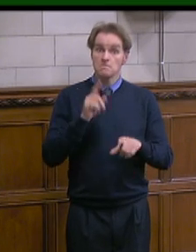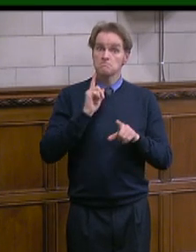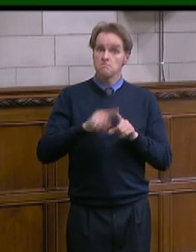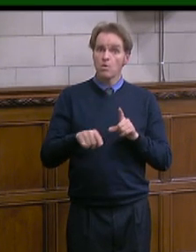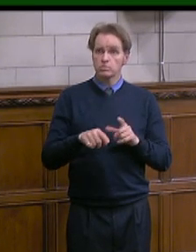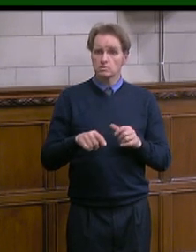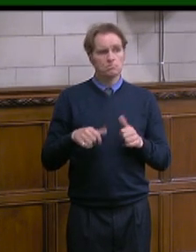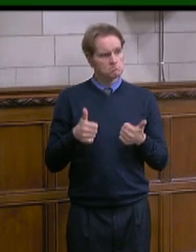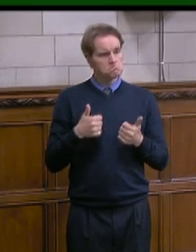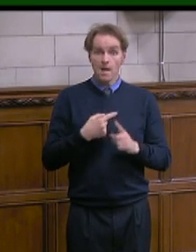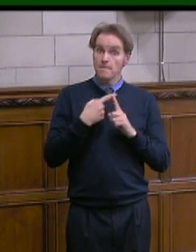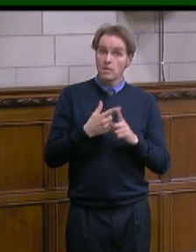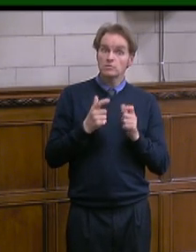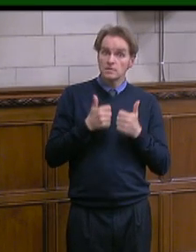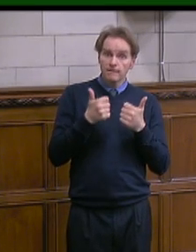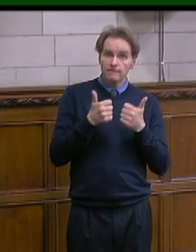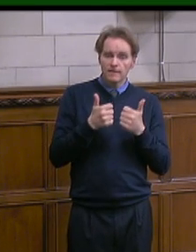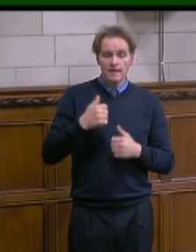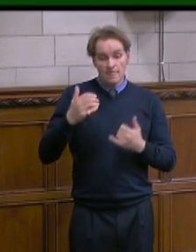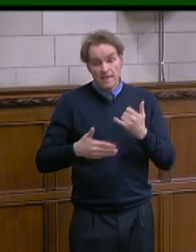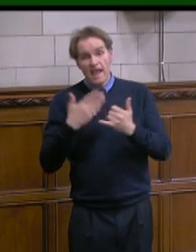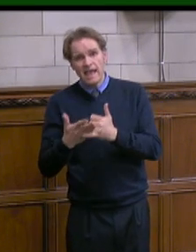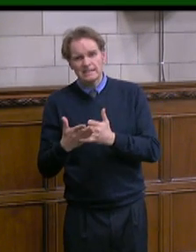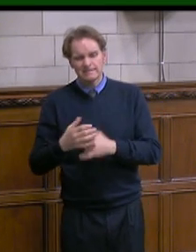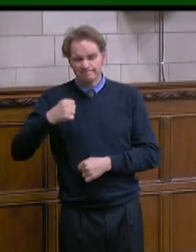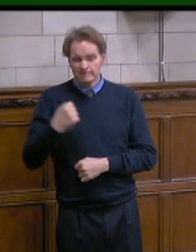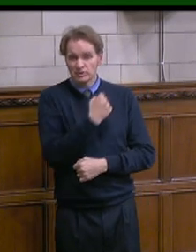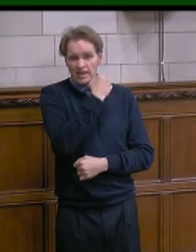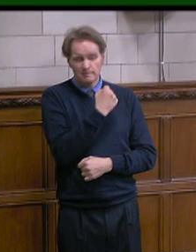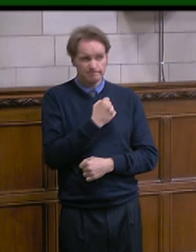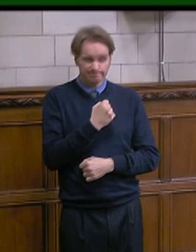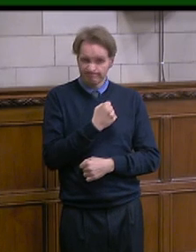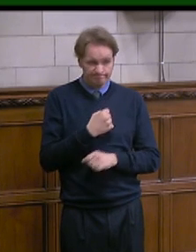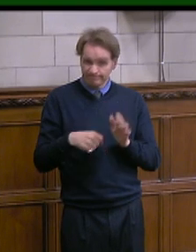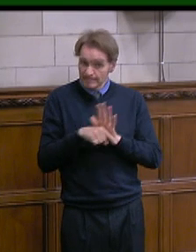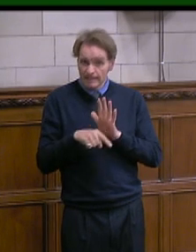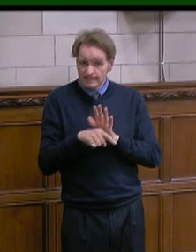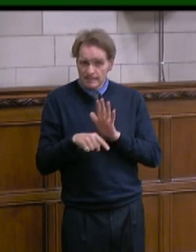It is a shame about the ending, but I will come on to that. I thank the hon.